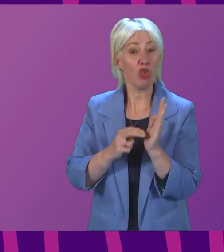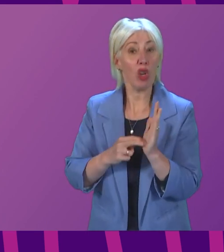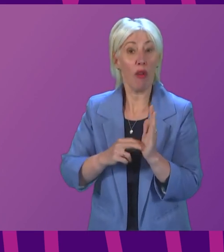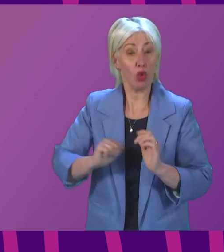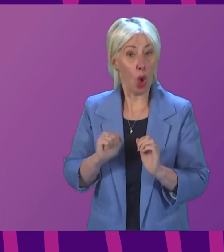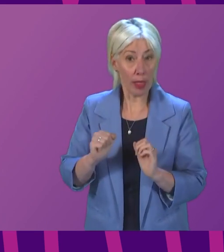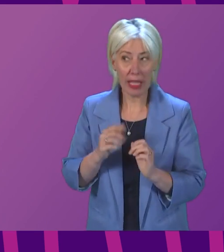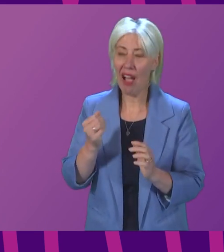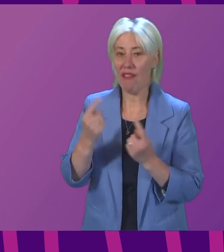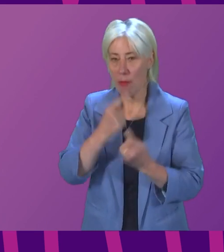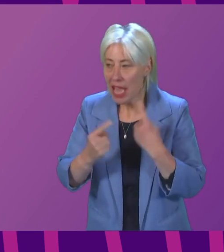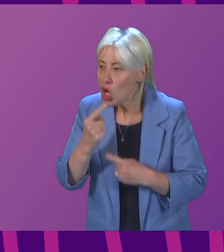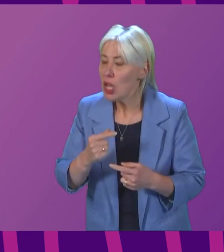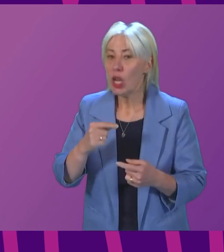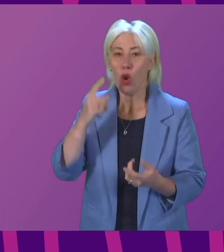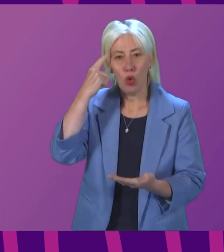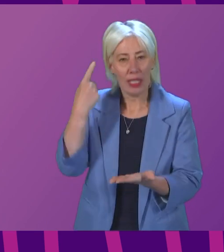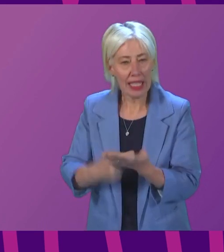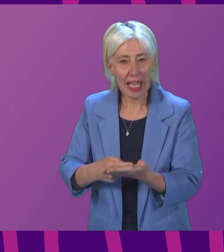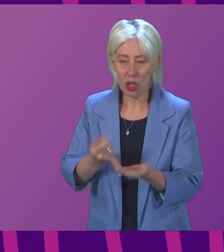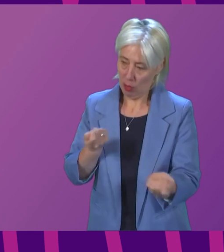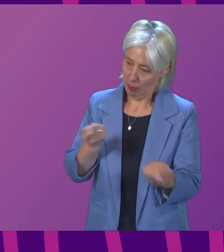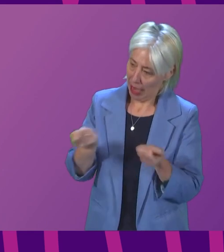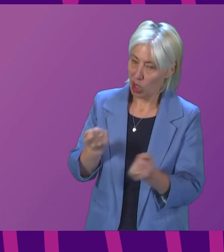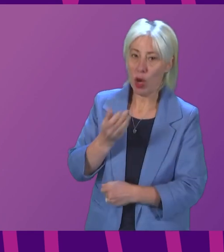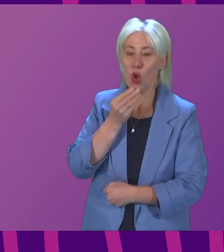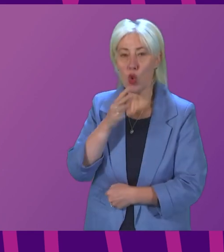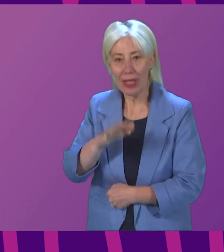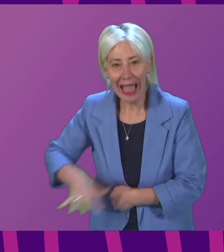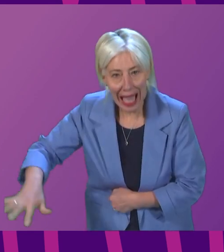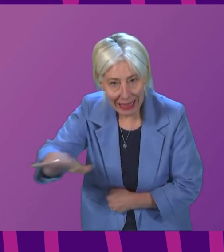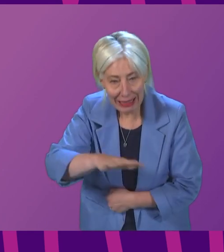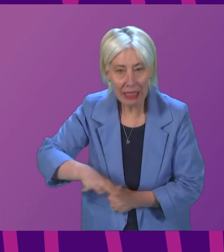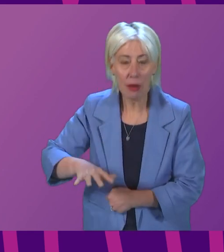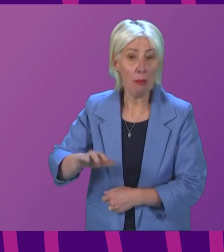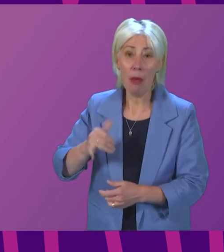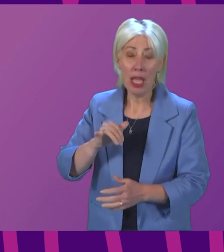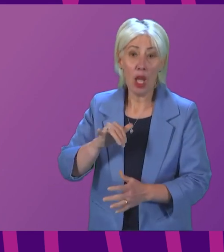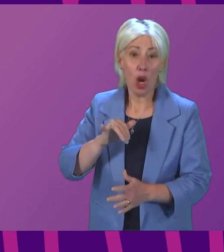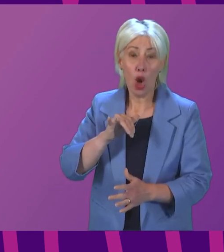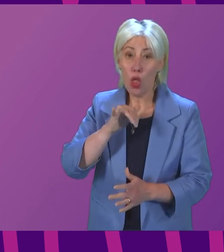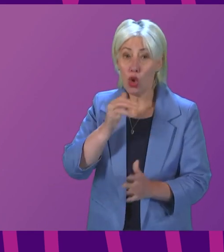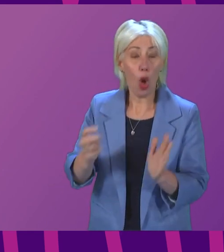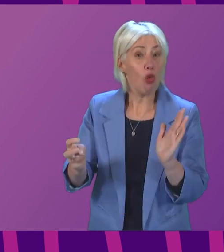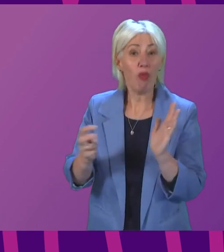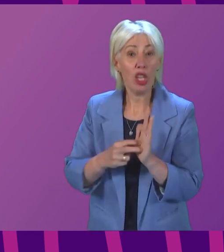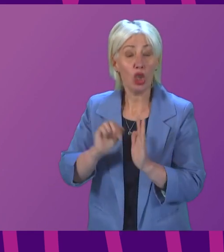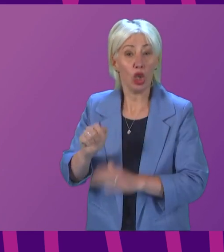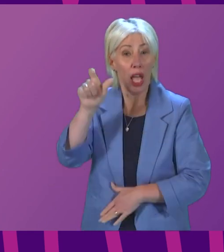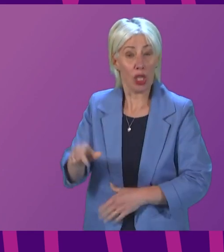about those who ultimately make decisions about the management or use of land, even if they are not registered as the owner.